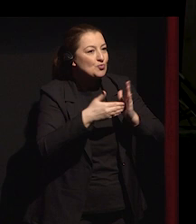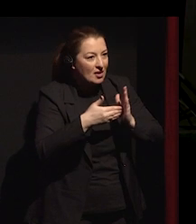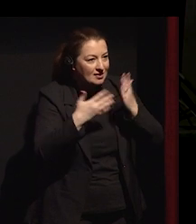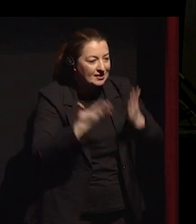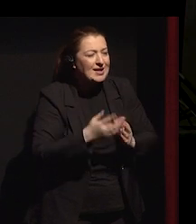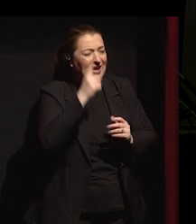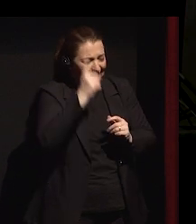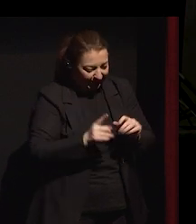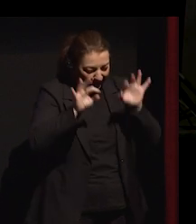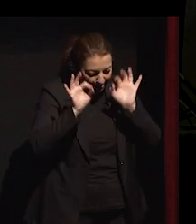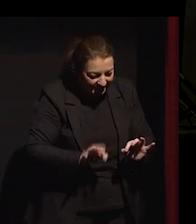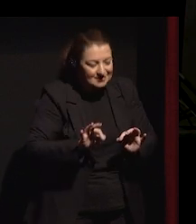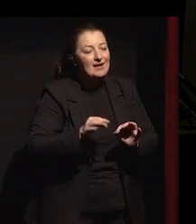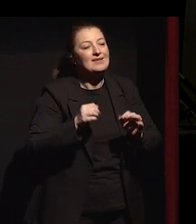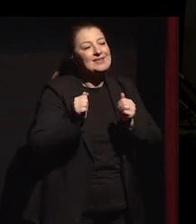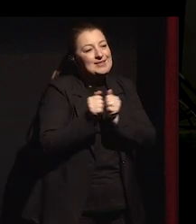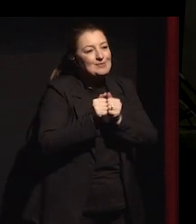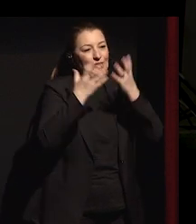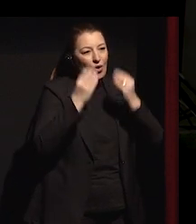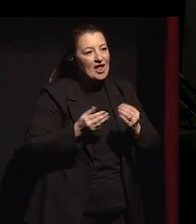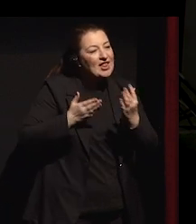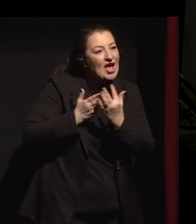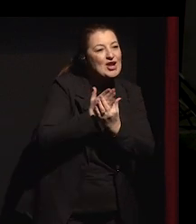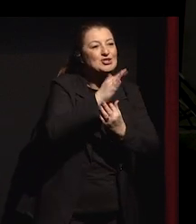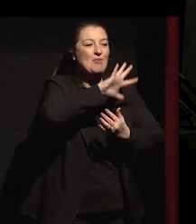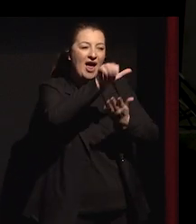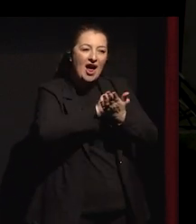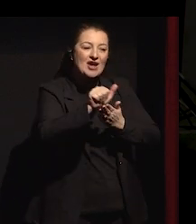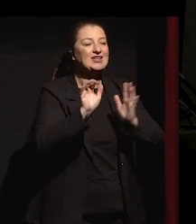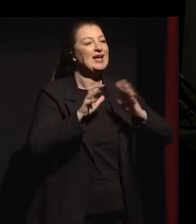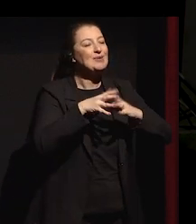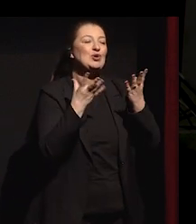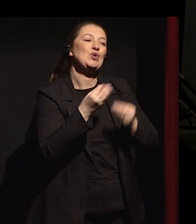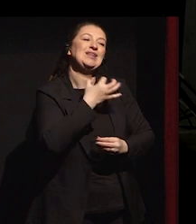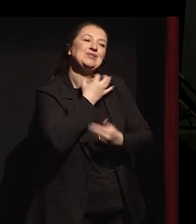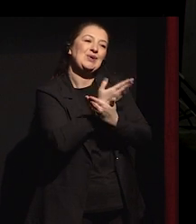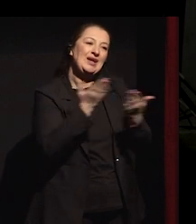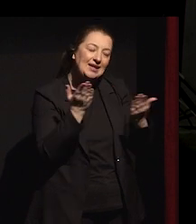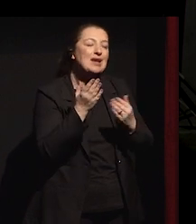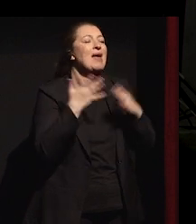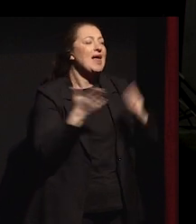who have been with us since the beginning with their inclusion consultancy. Thank them and you for being here